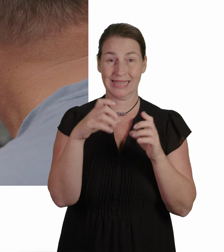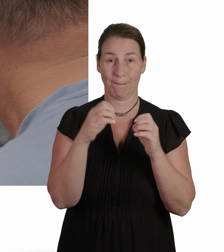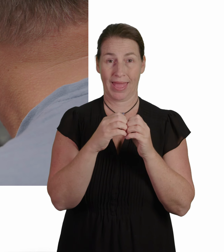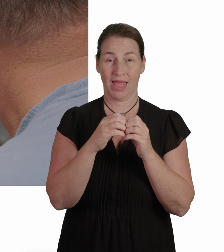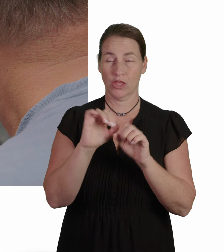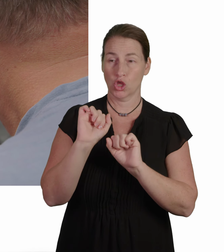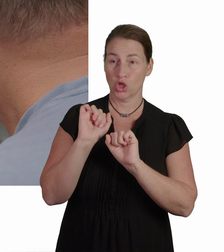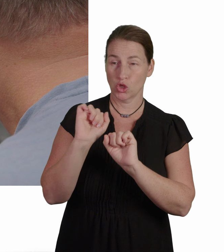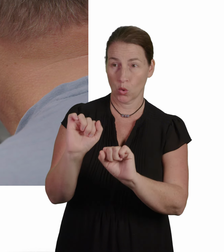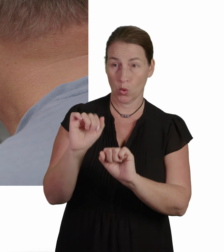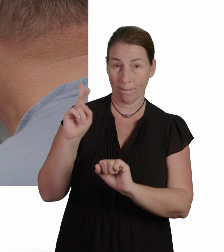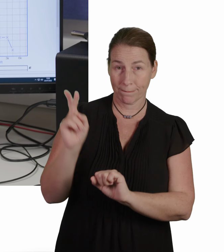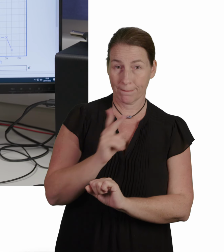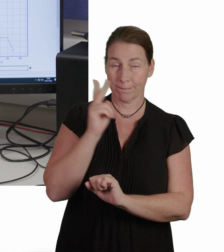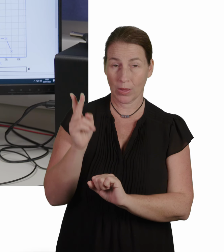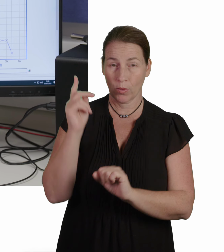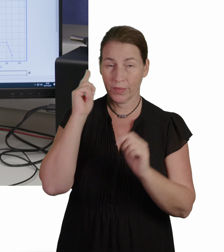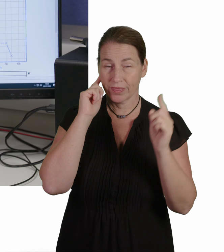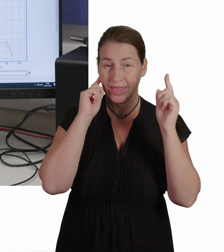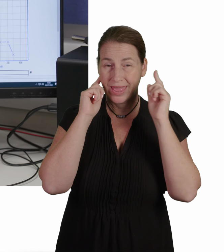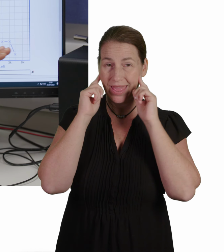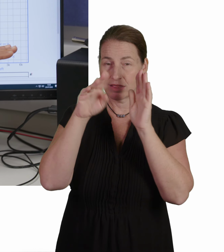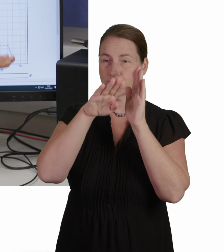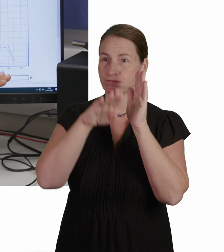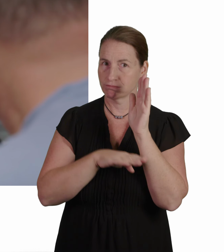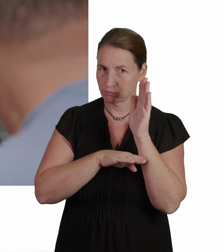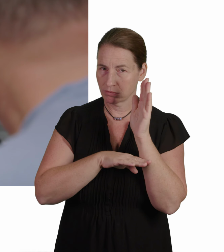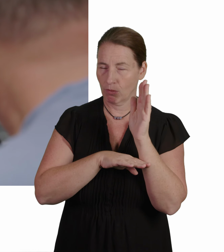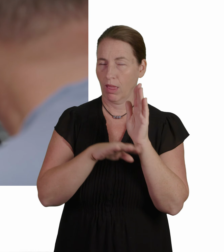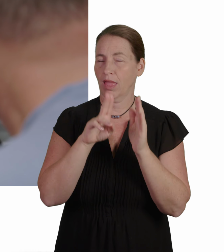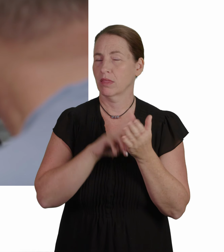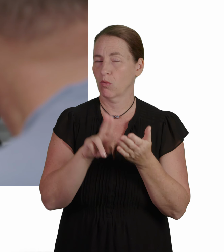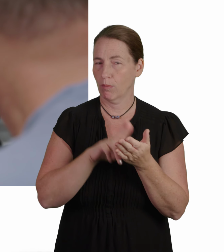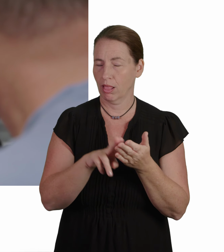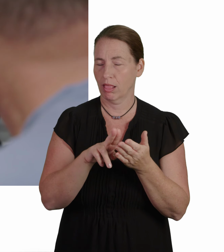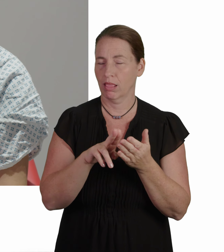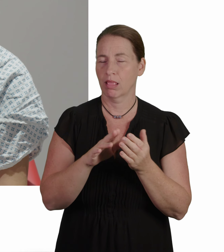and your hearing thresholds in both ears are way below the normal thresholds.”